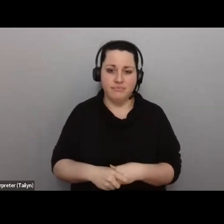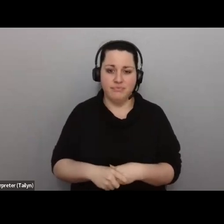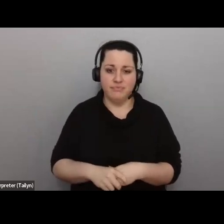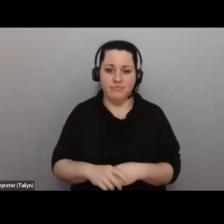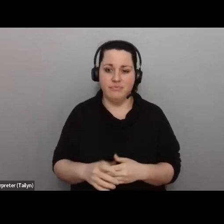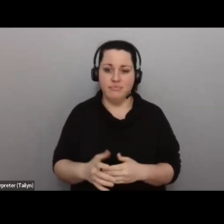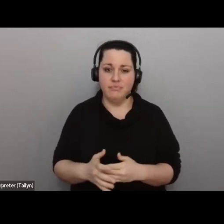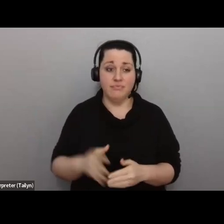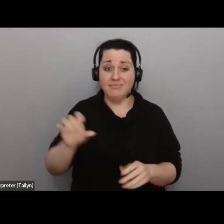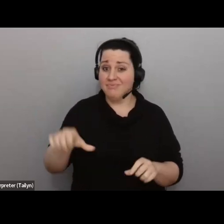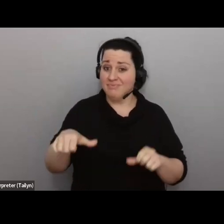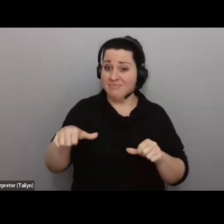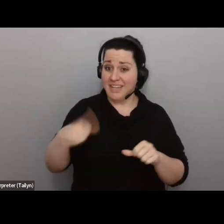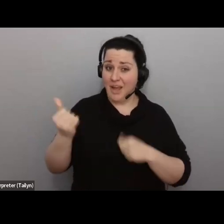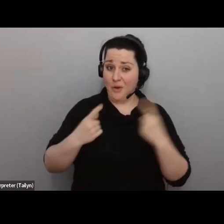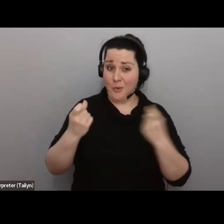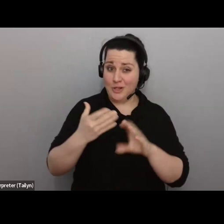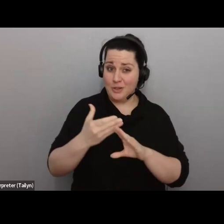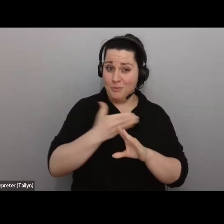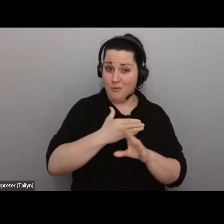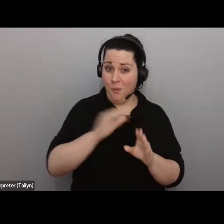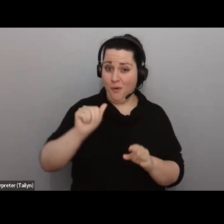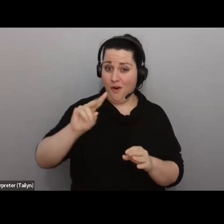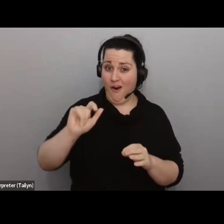Ayelen: Anyone else before we move on to Audra's presentation?